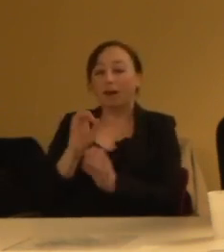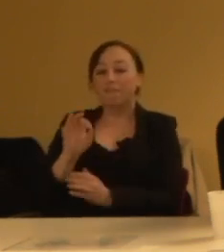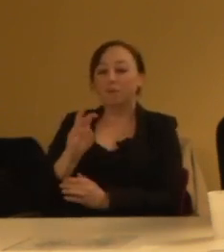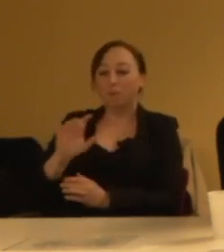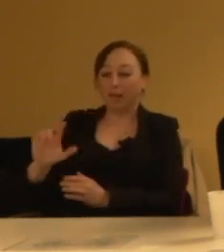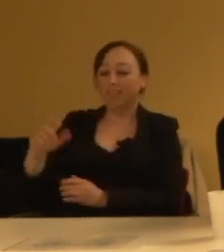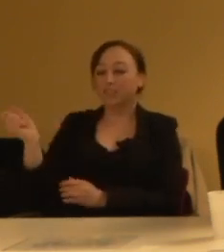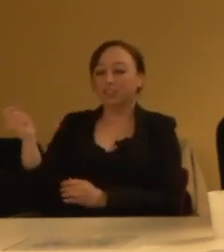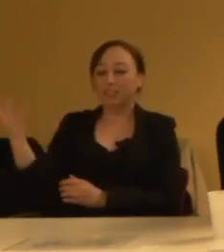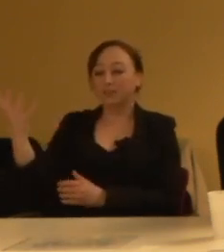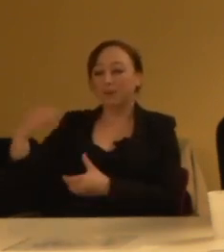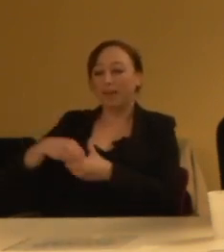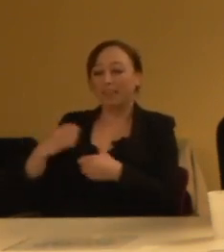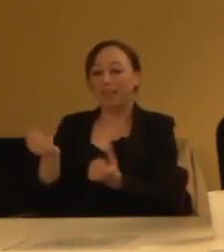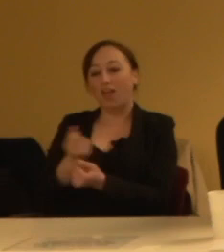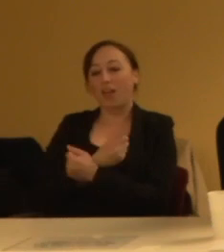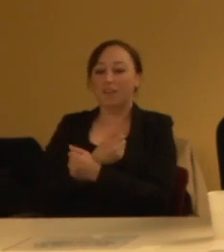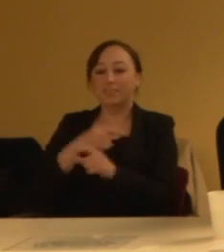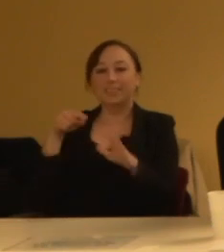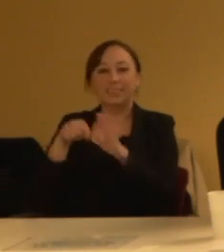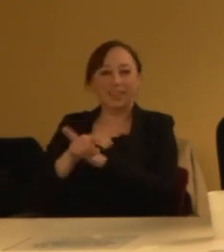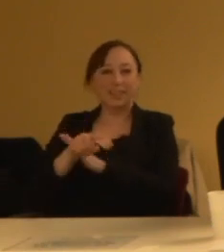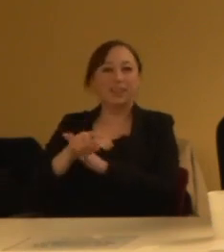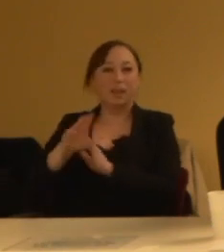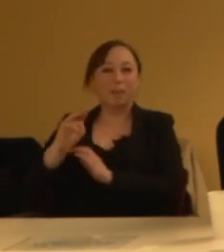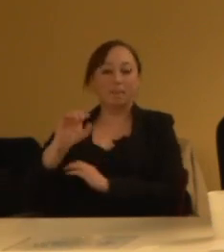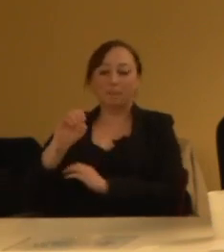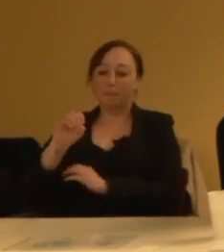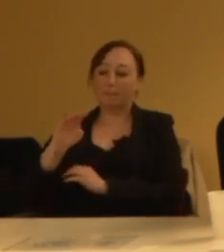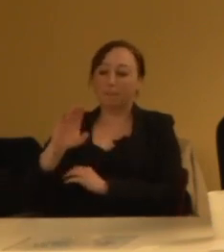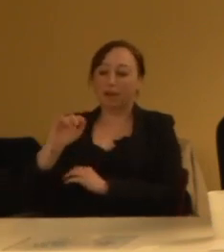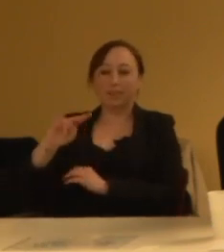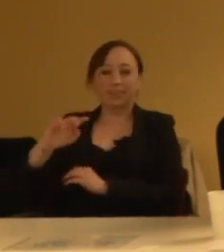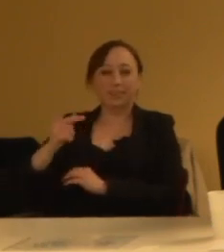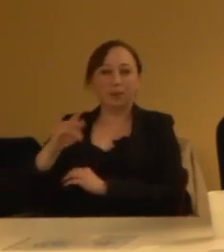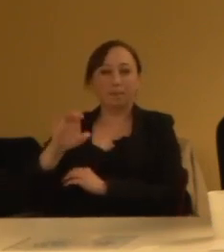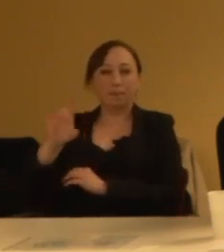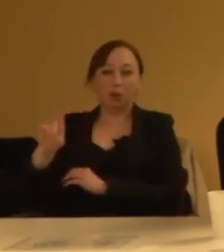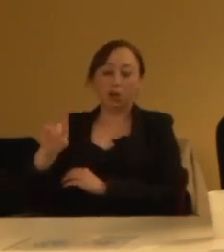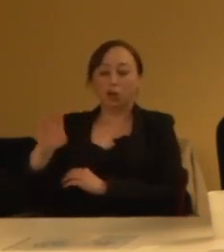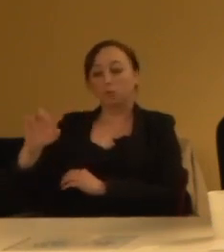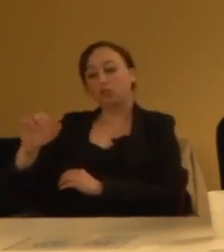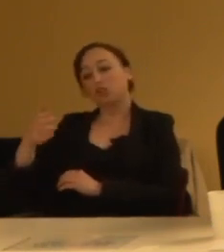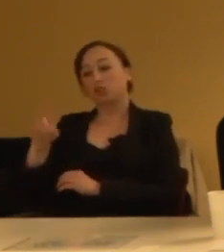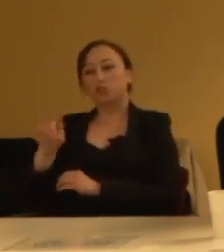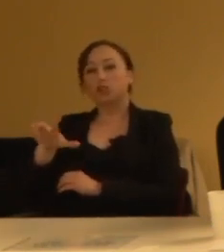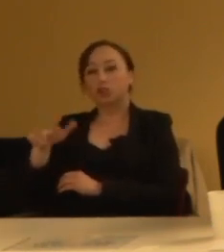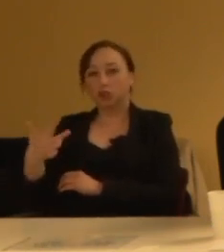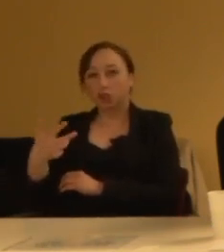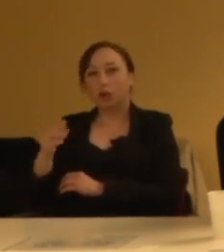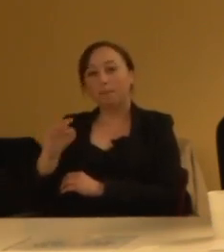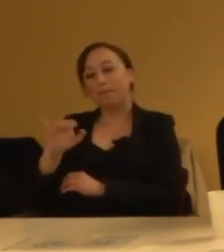the Comedy of Errors, To Kill a Mockingbird, the African Company Presents Richard III, a Midsummer's Night Dream,